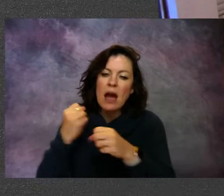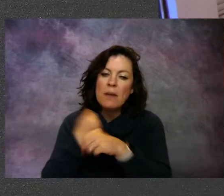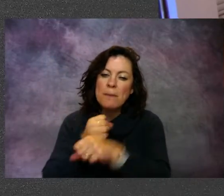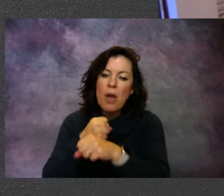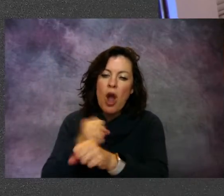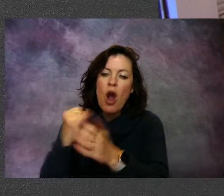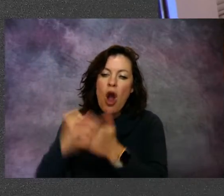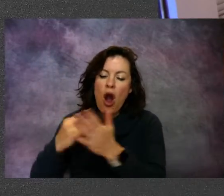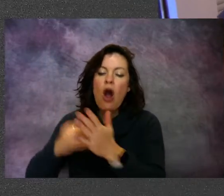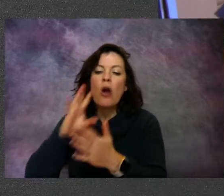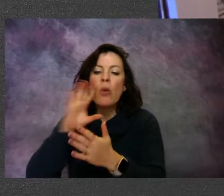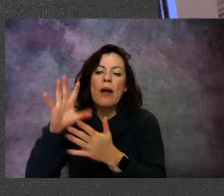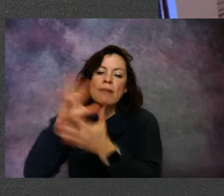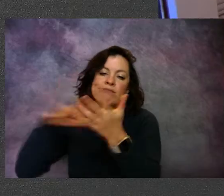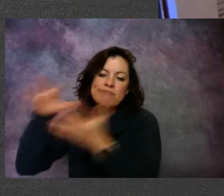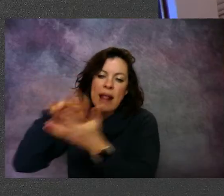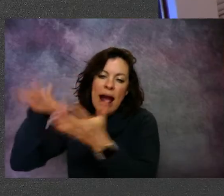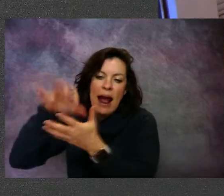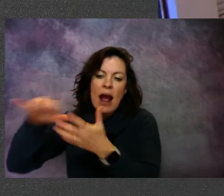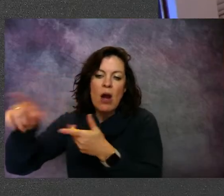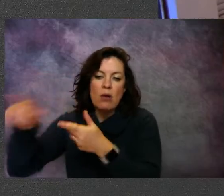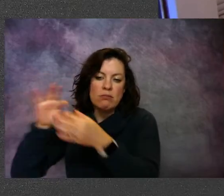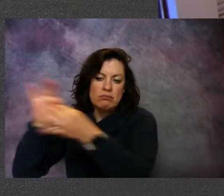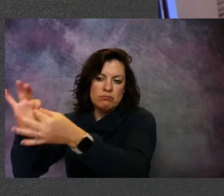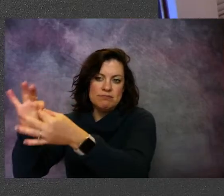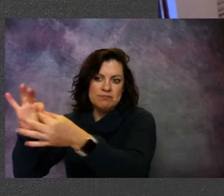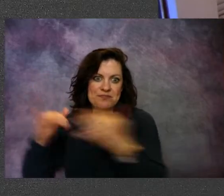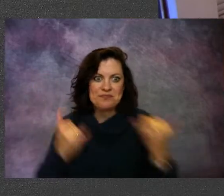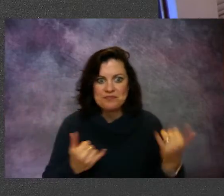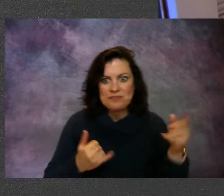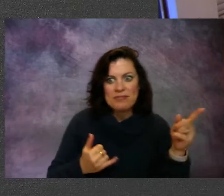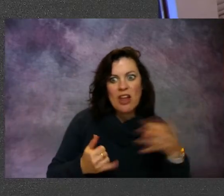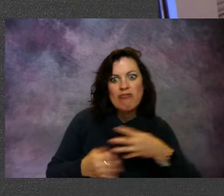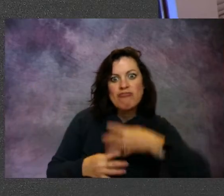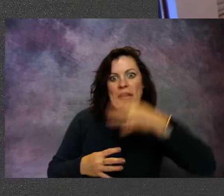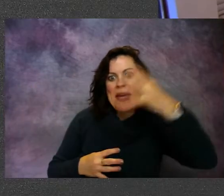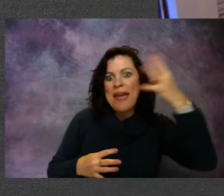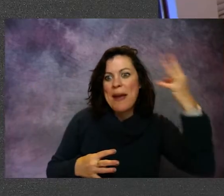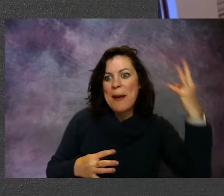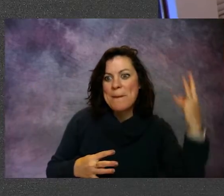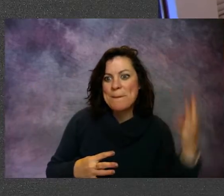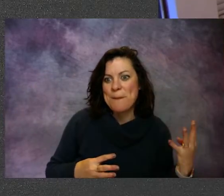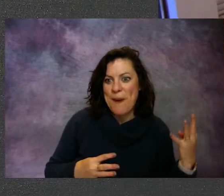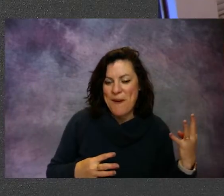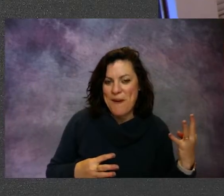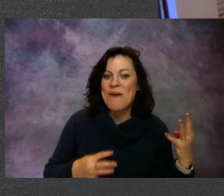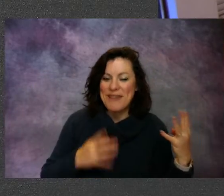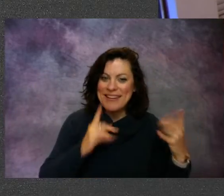So, when I color my coffee filter, I'm going to make mine look like a rainbow,